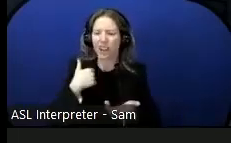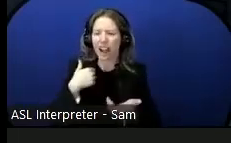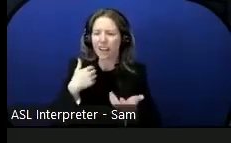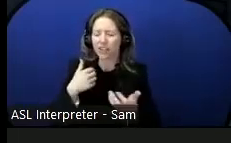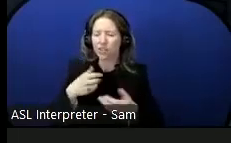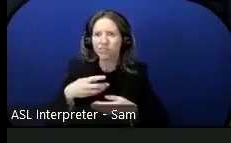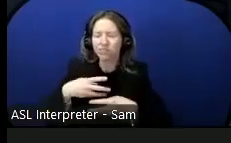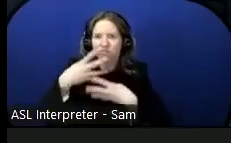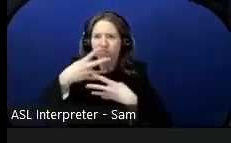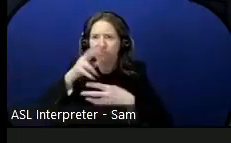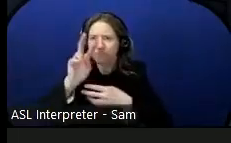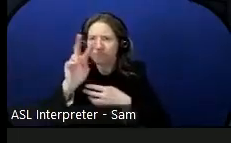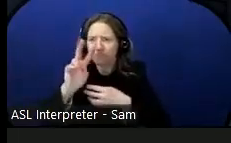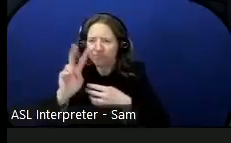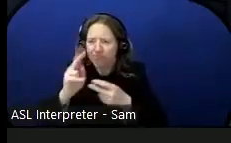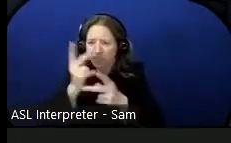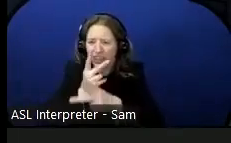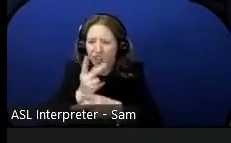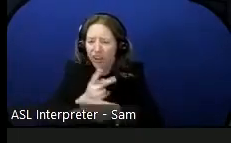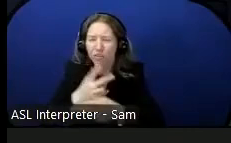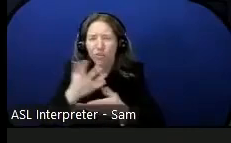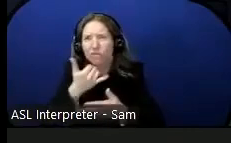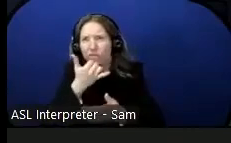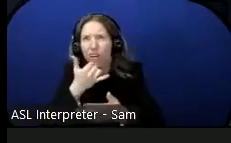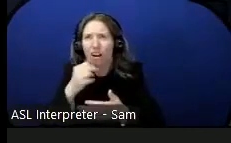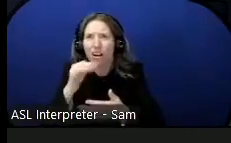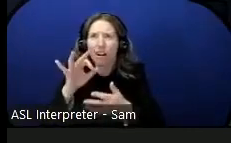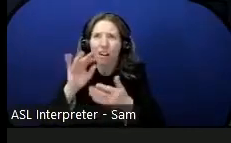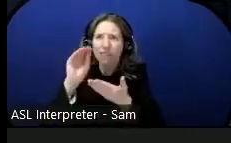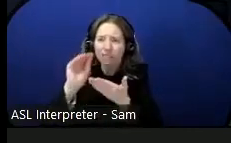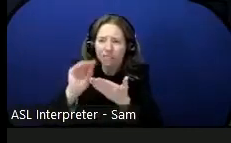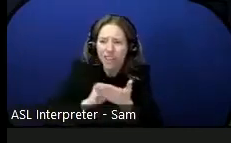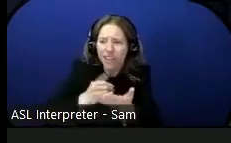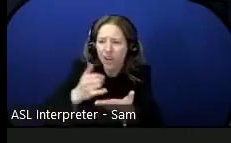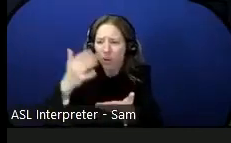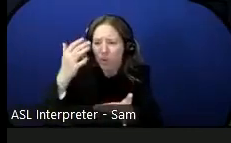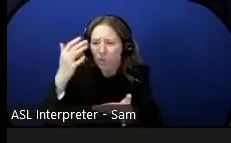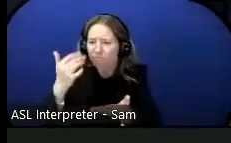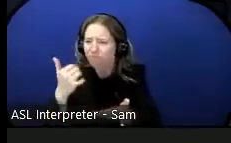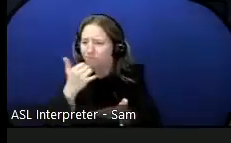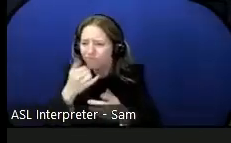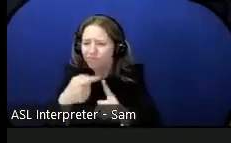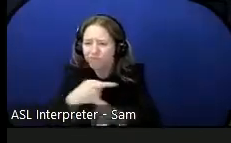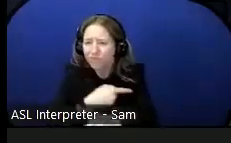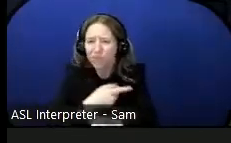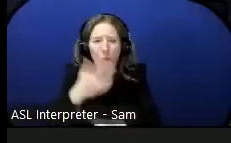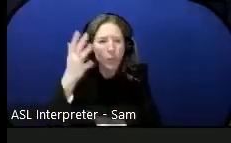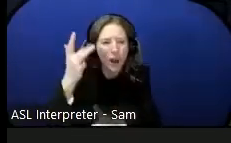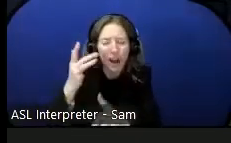and users do not like spending extra time on web pages. We also want to make sure that any outlines for our form fields,